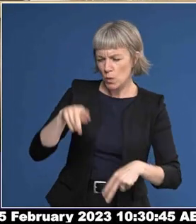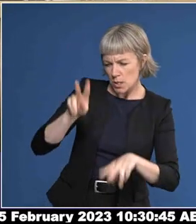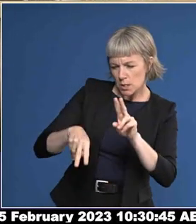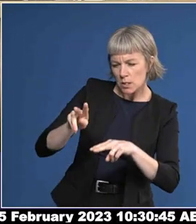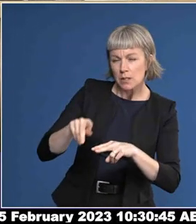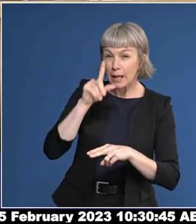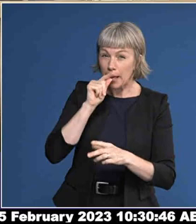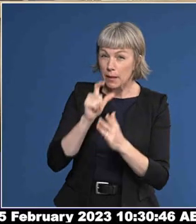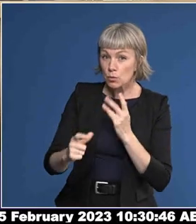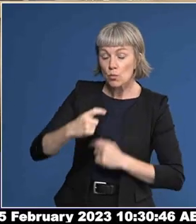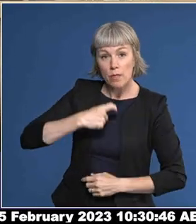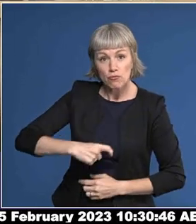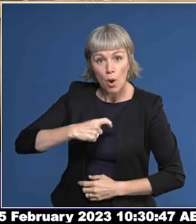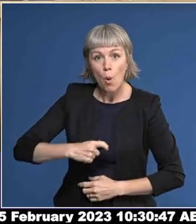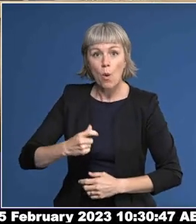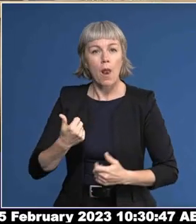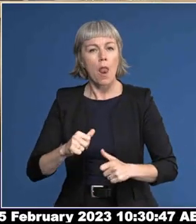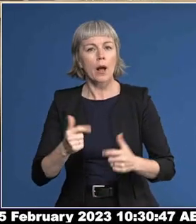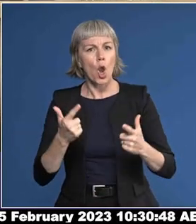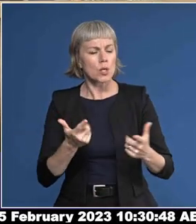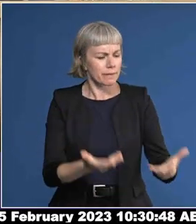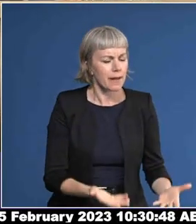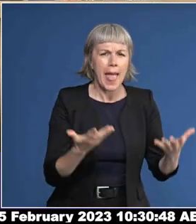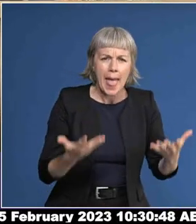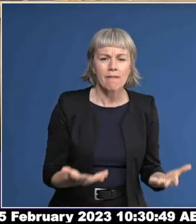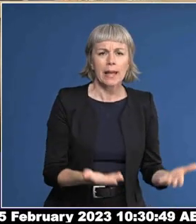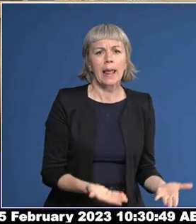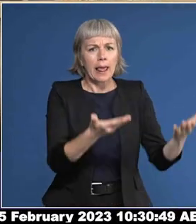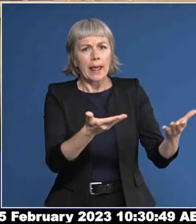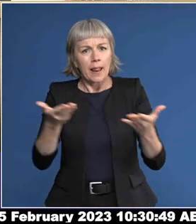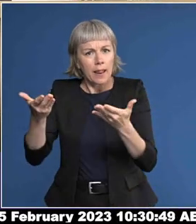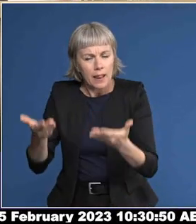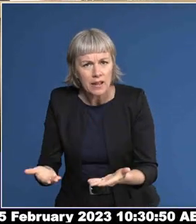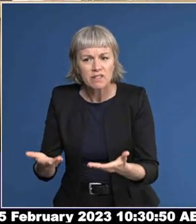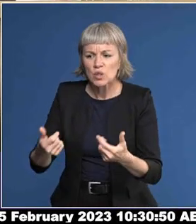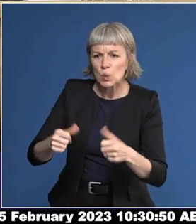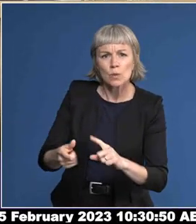of manual handling, for example, we have to make sure that the person is able to complete